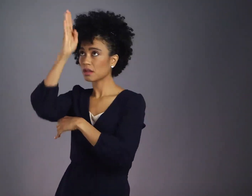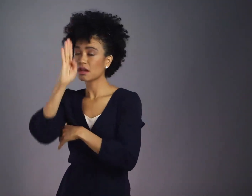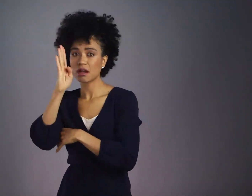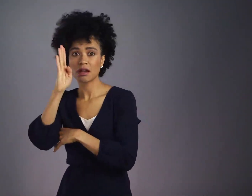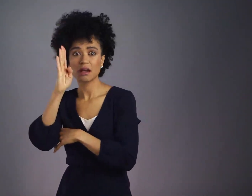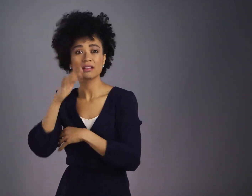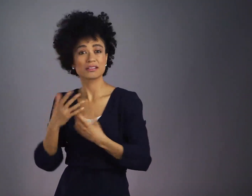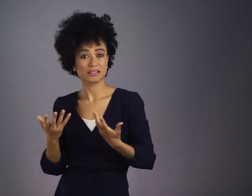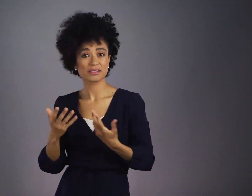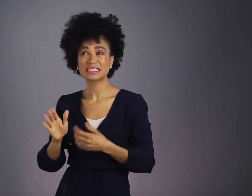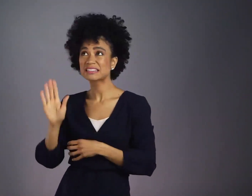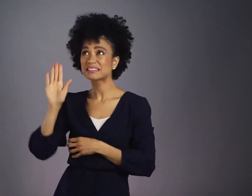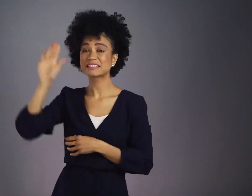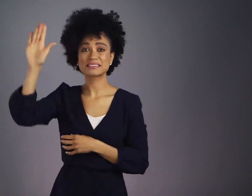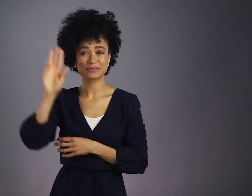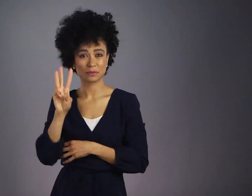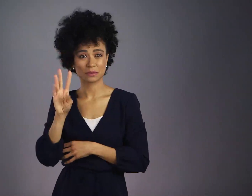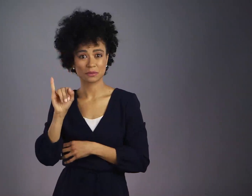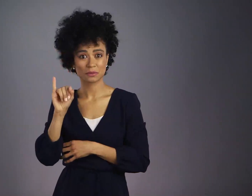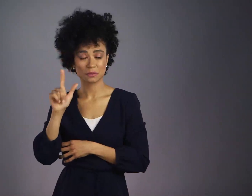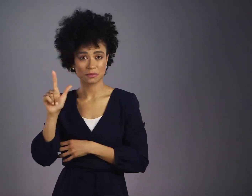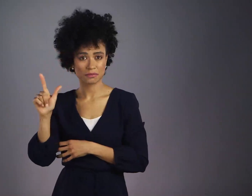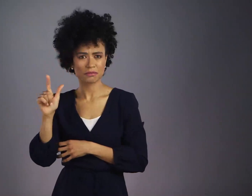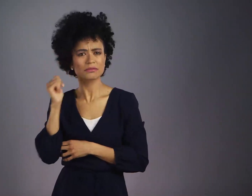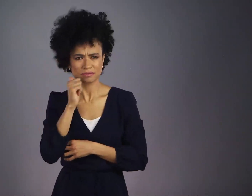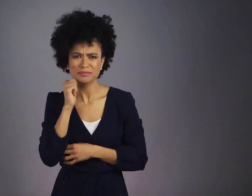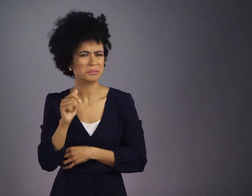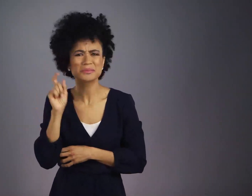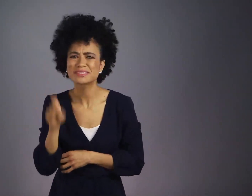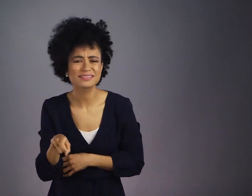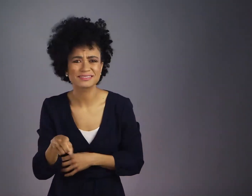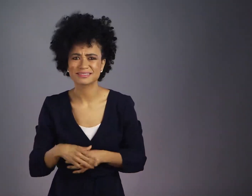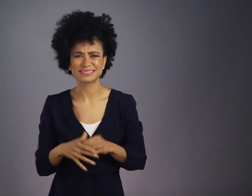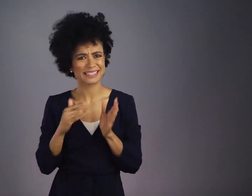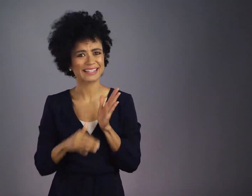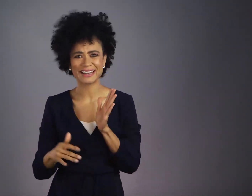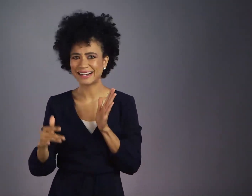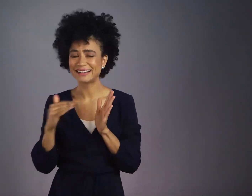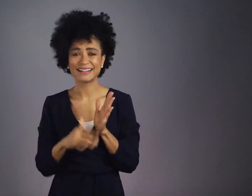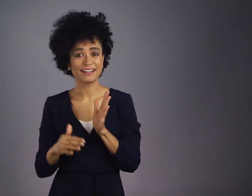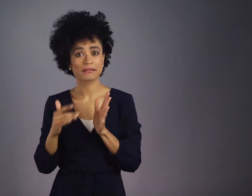Every day is a day when we must carry the vision of God’s will